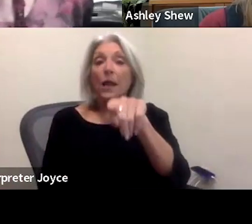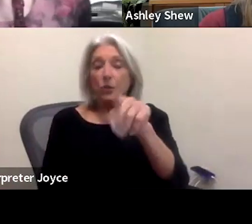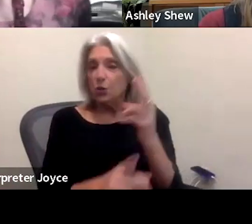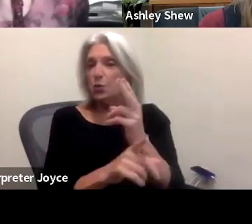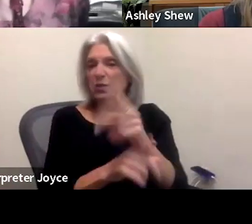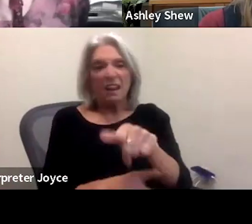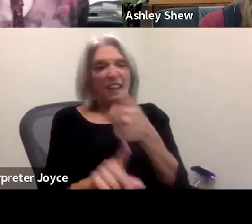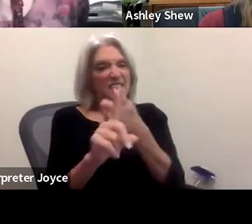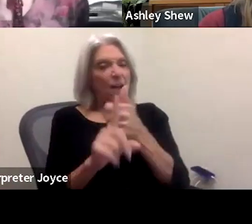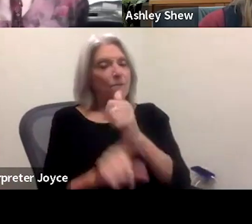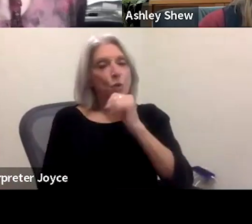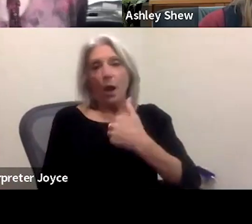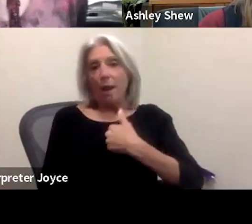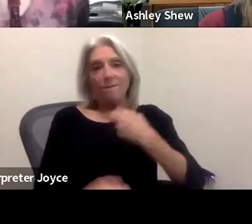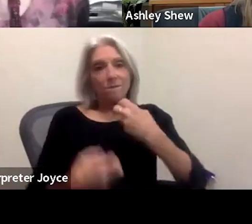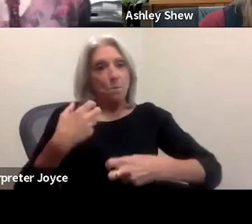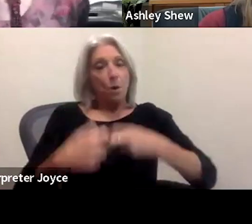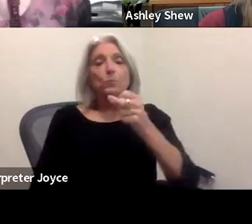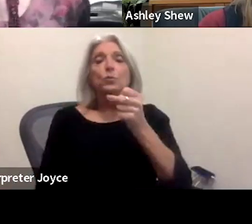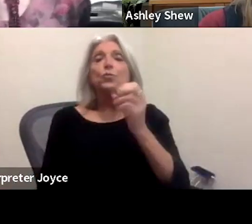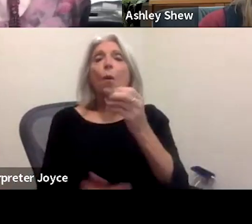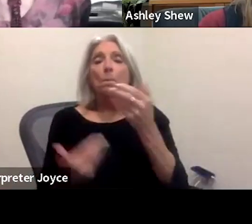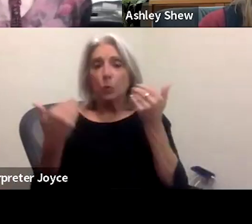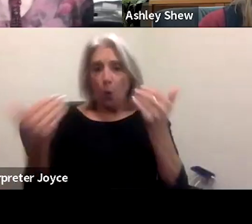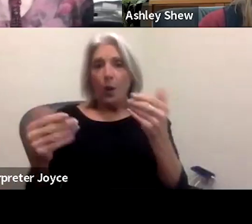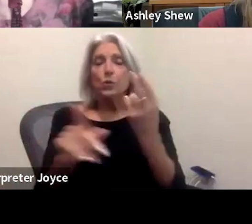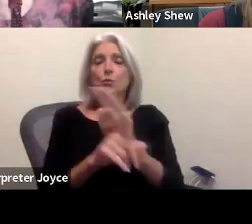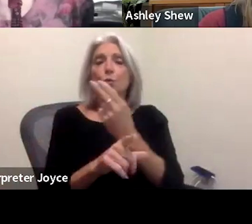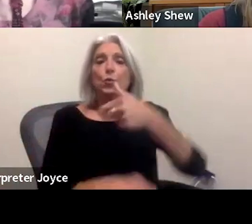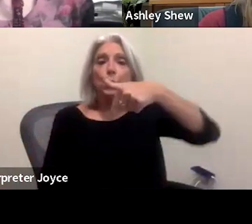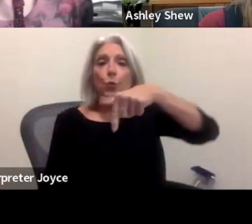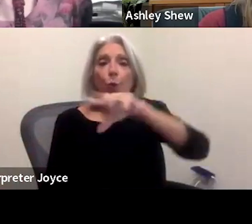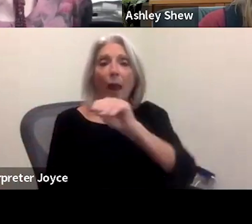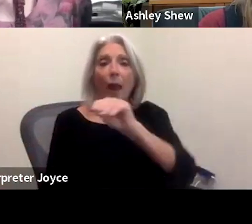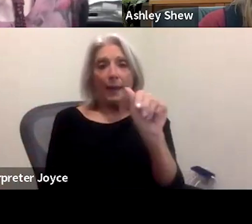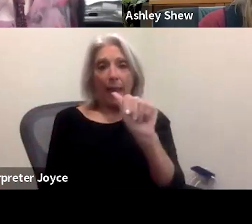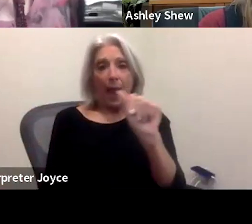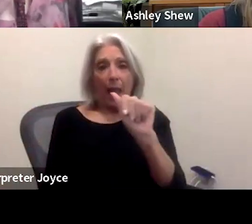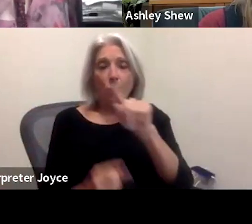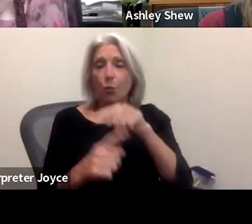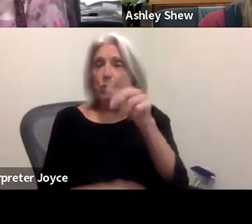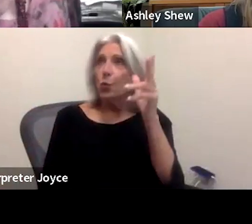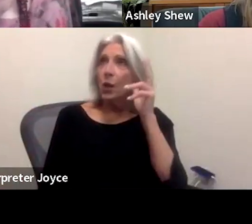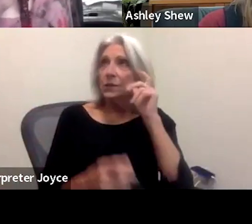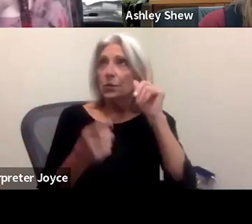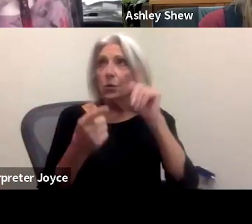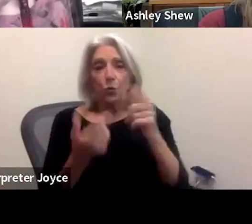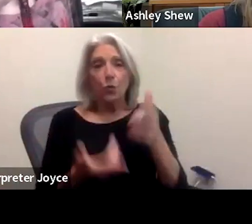so please go ahead and use the Q&A tab as you're listening to these great presentations. If questions come up for you, you